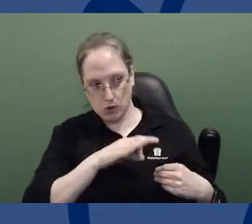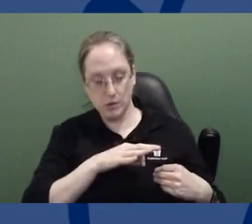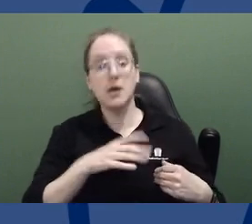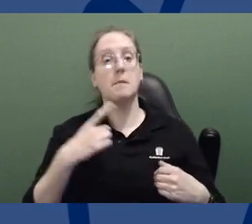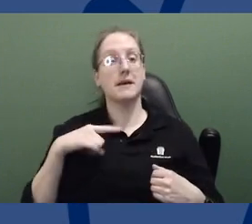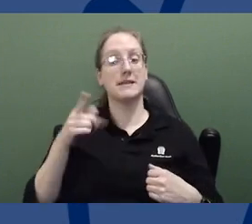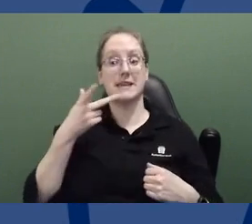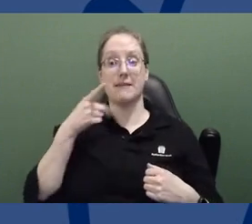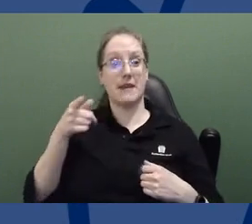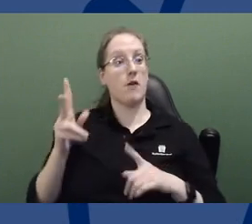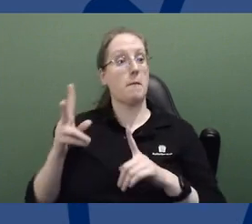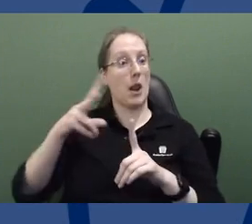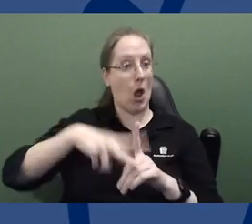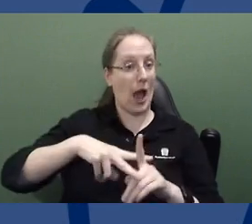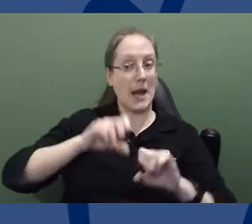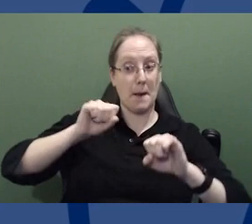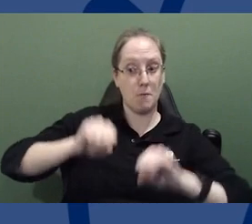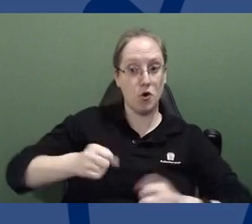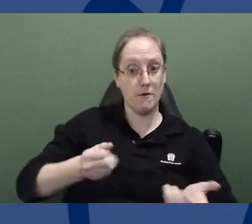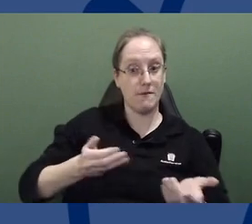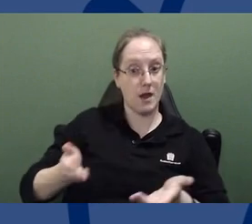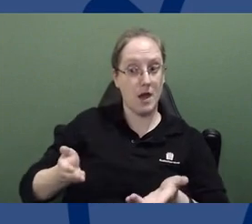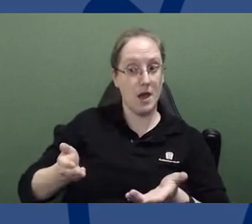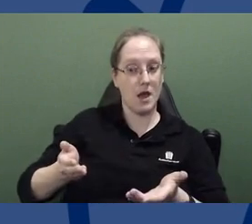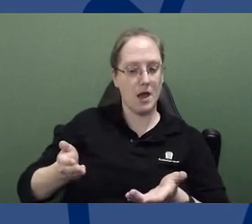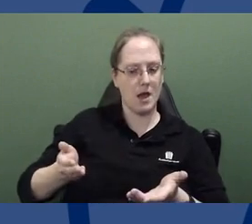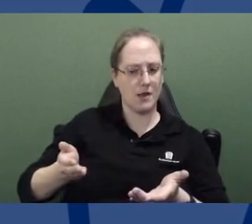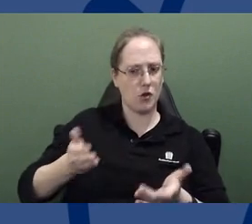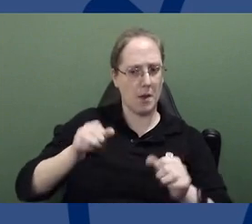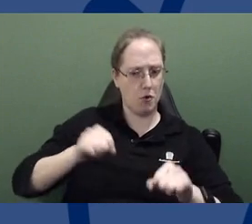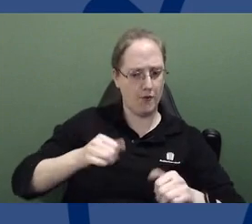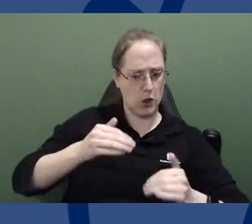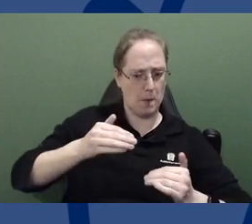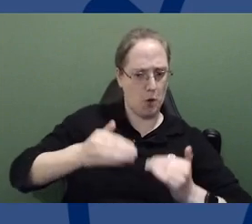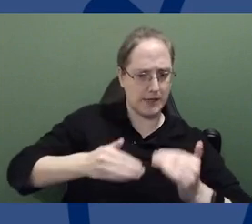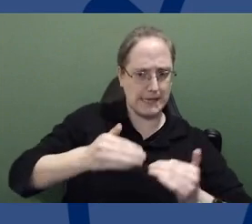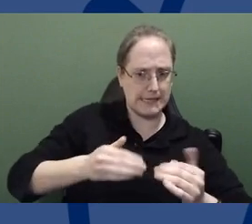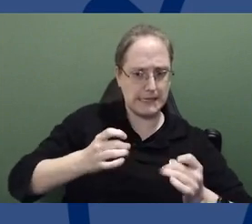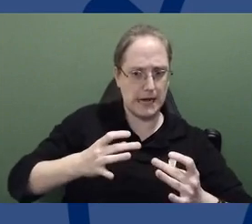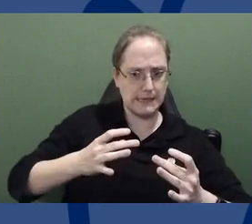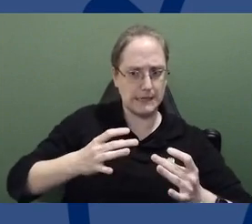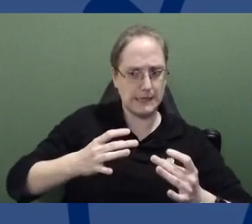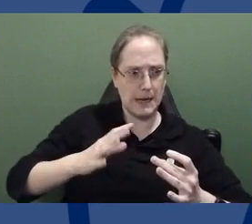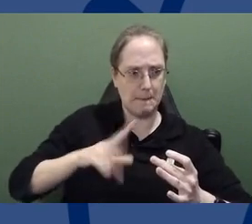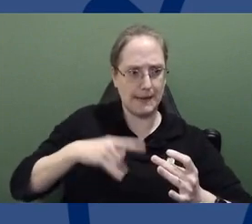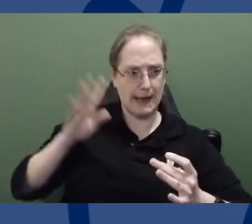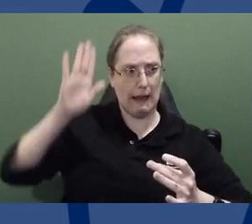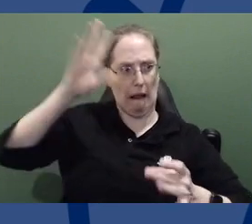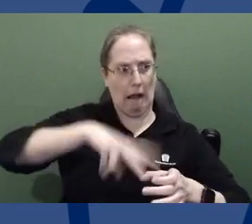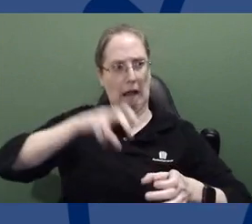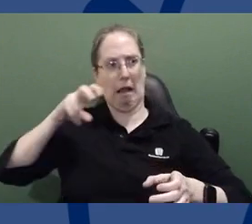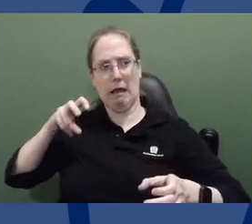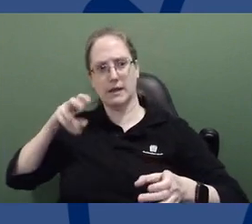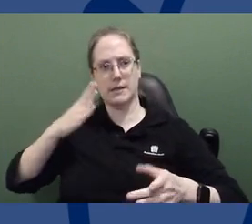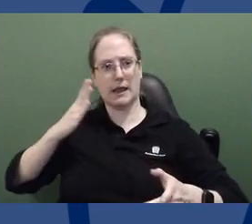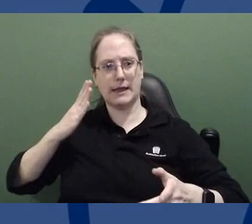or it's in process, can they then turn around and change that in order to, perhaps, show